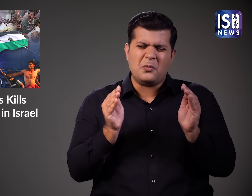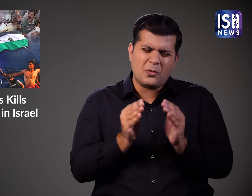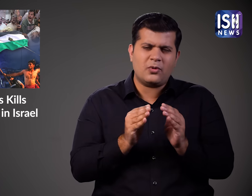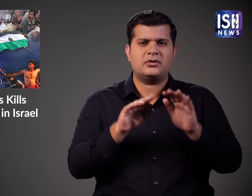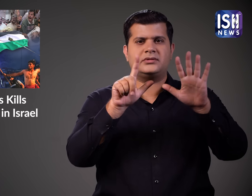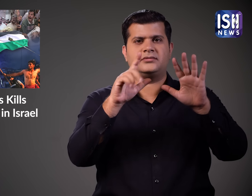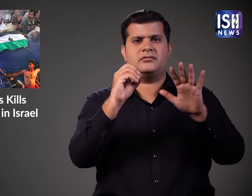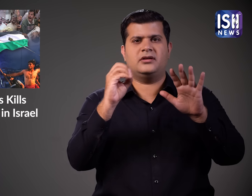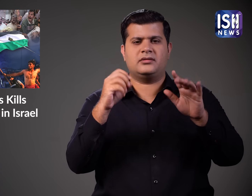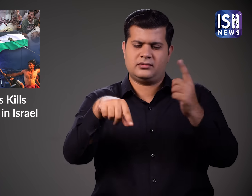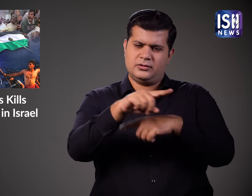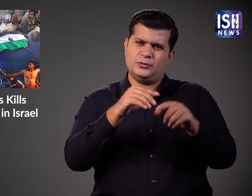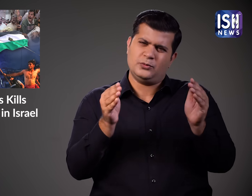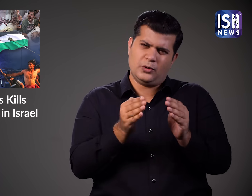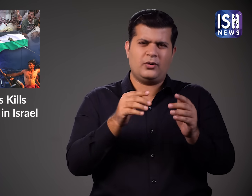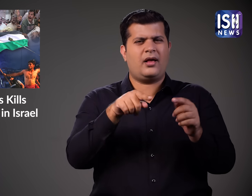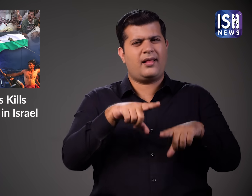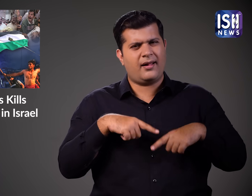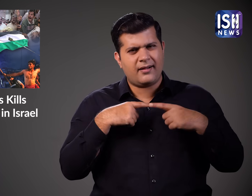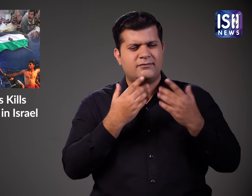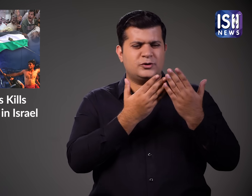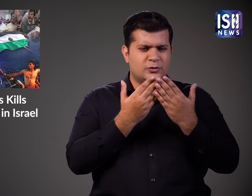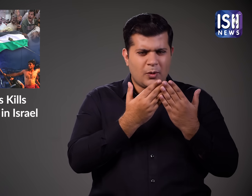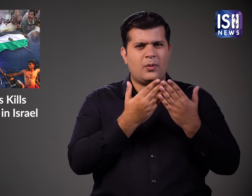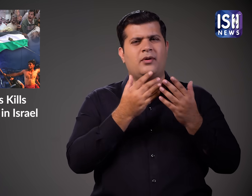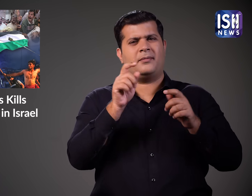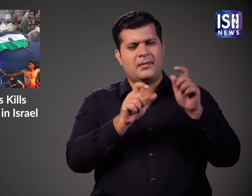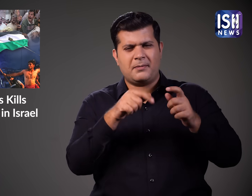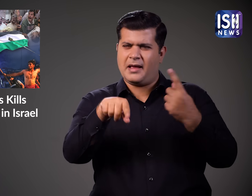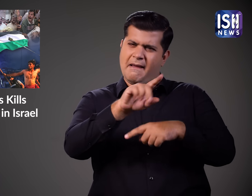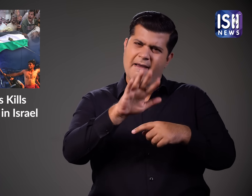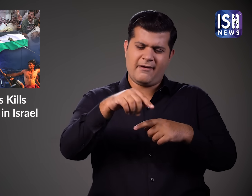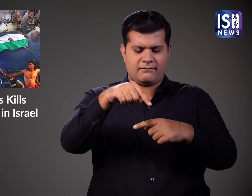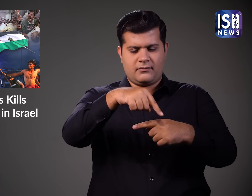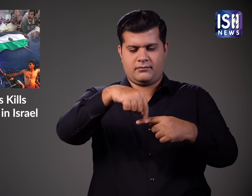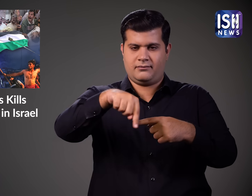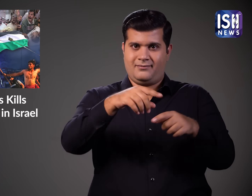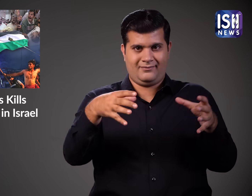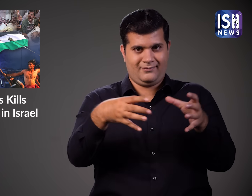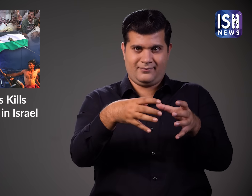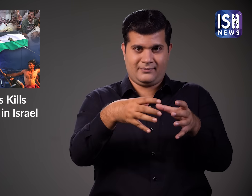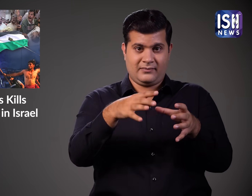It was a prosperous place with a school and a population of about 700 people.